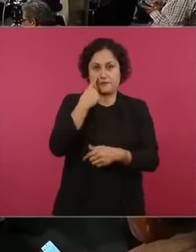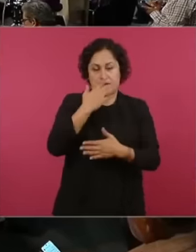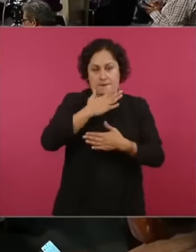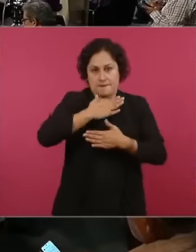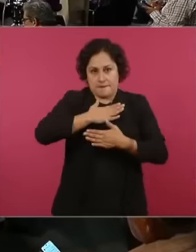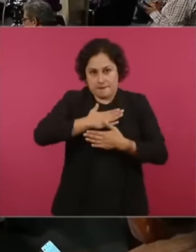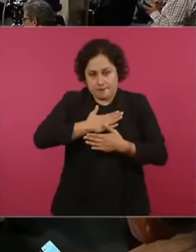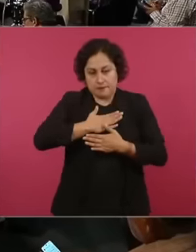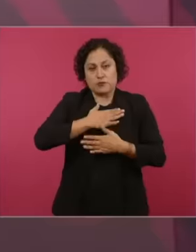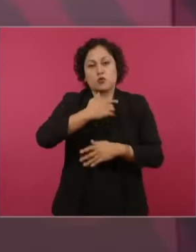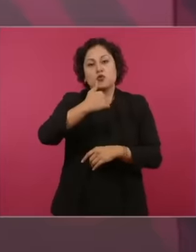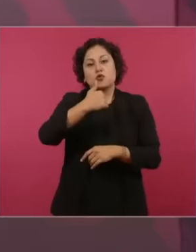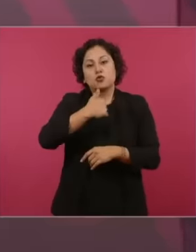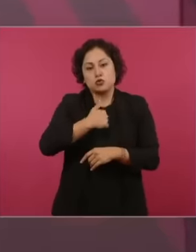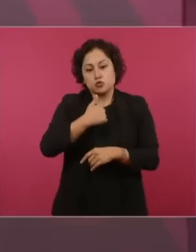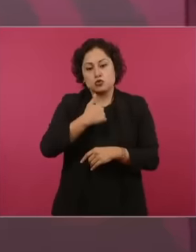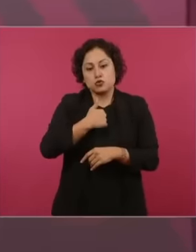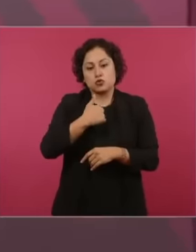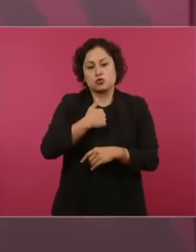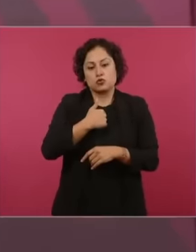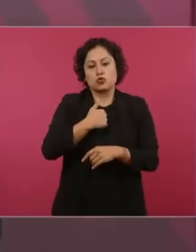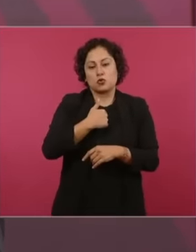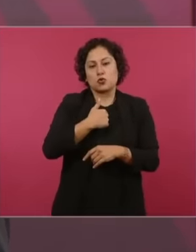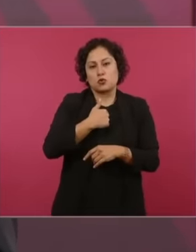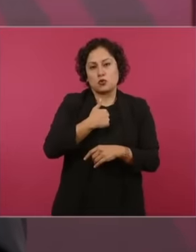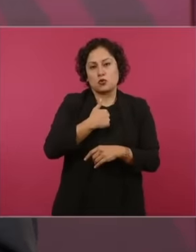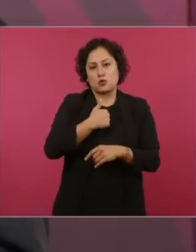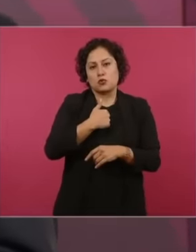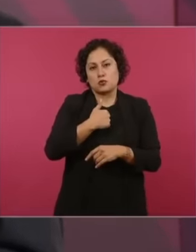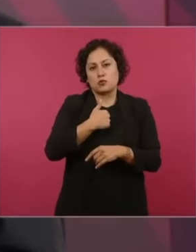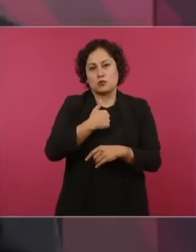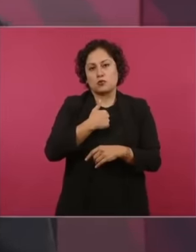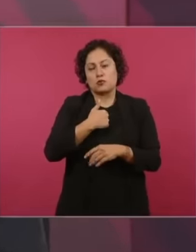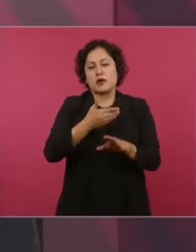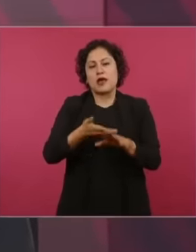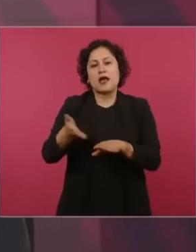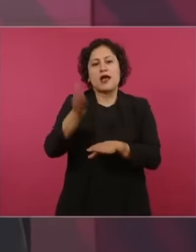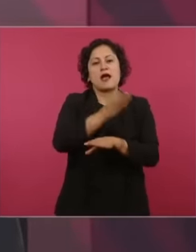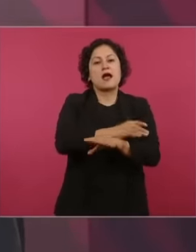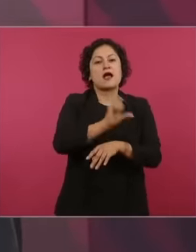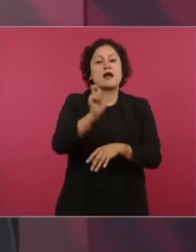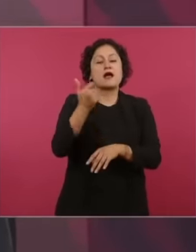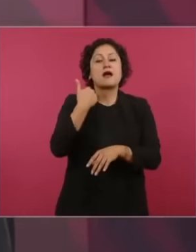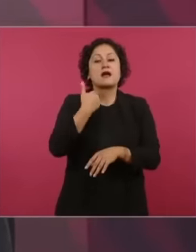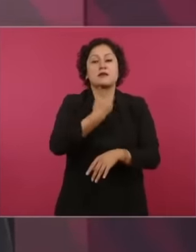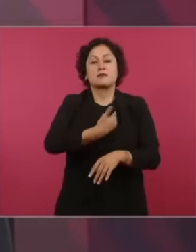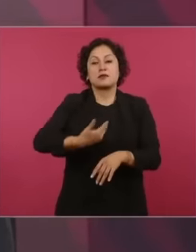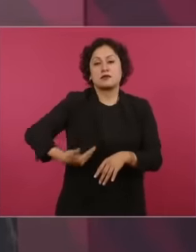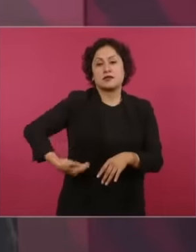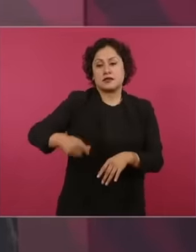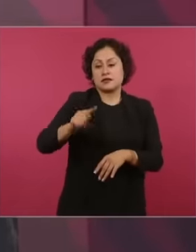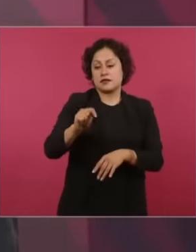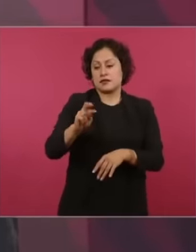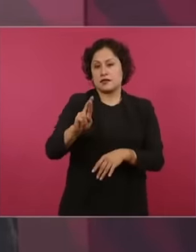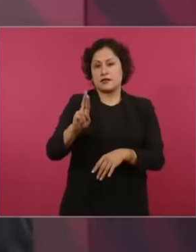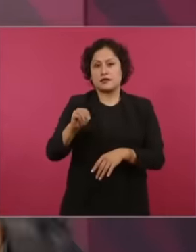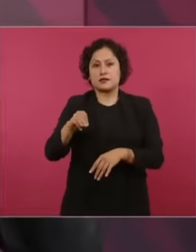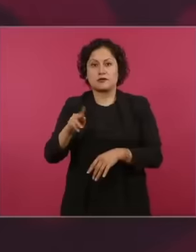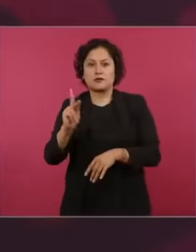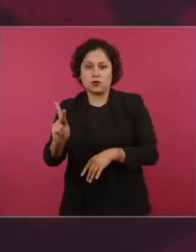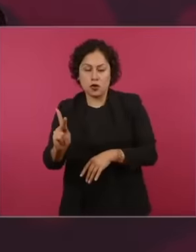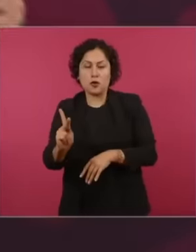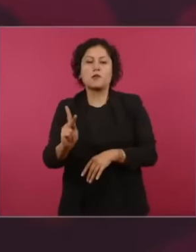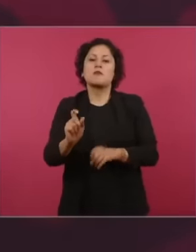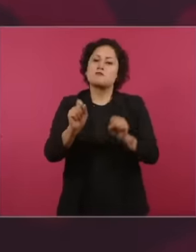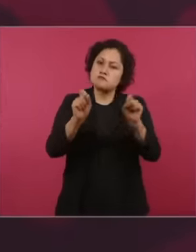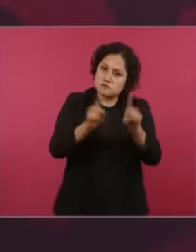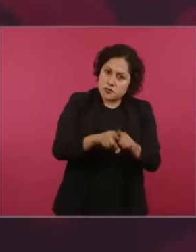dealt with President Trump and With President Biden, I can tell you two